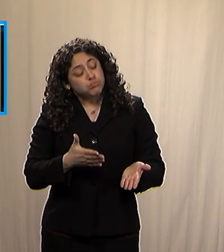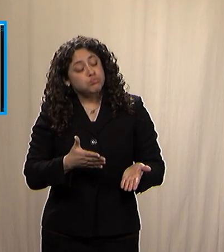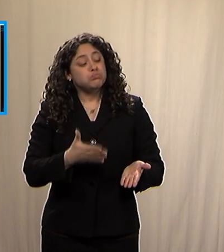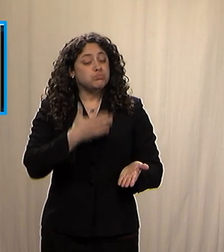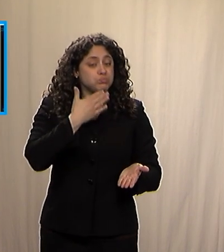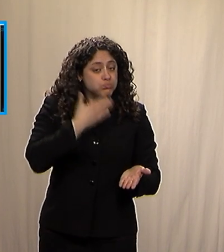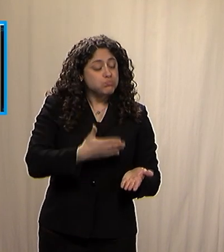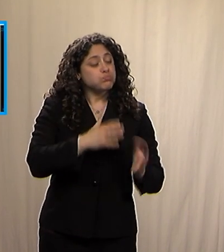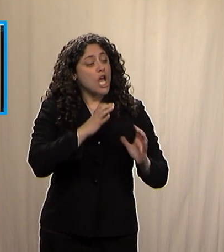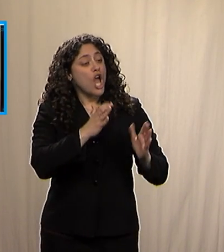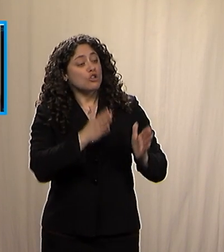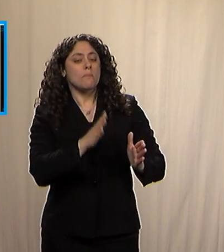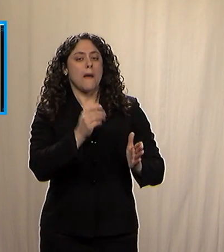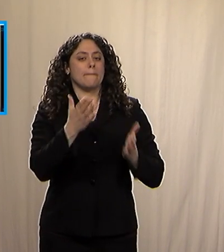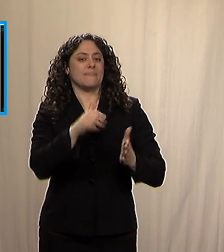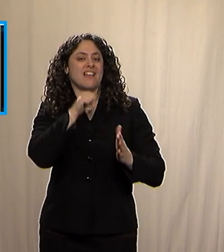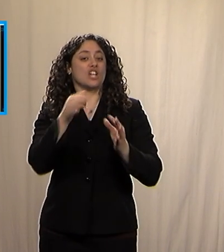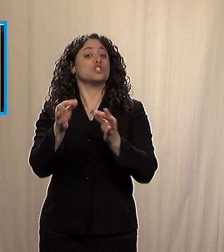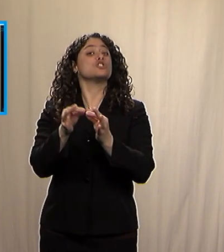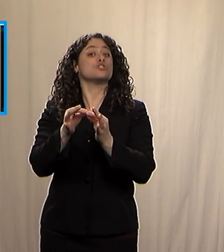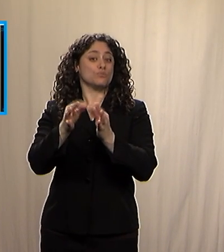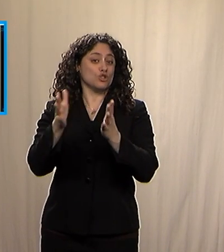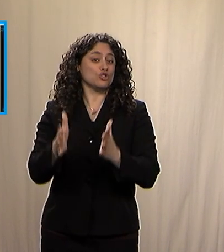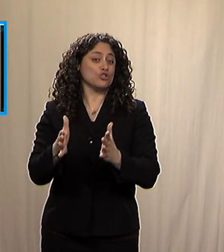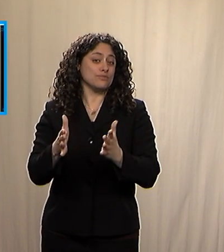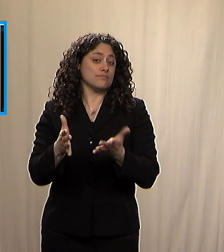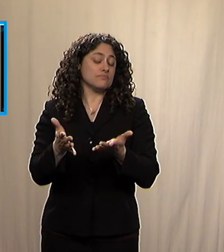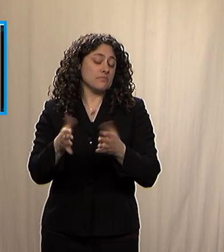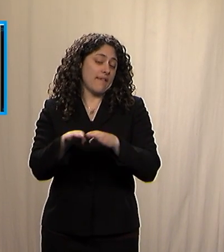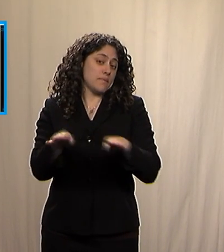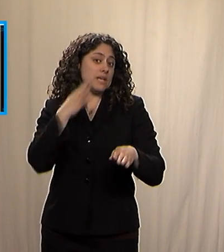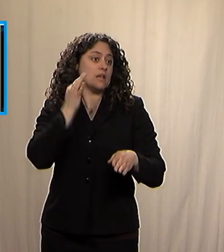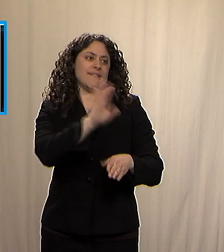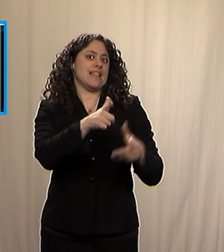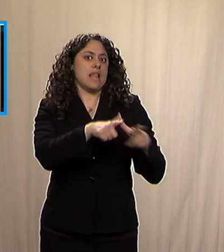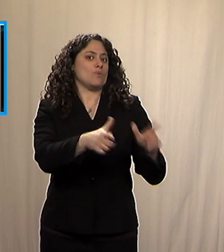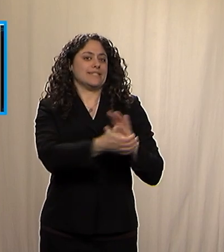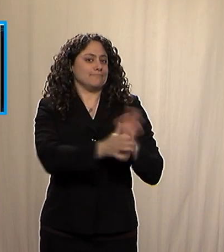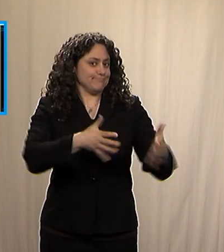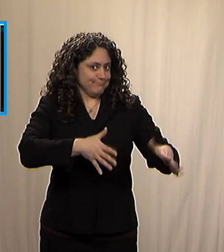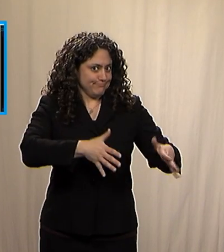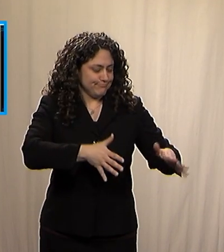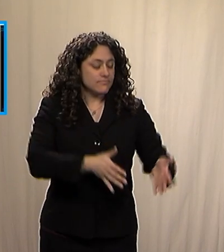interpreter level because of their linguistic skill. There are some people who might be adequate communicators,